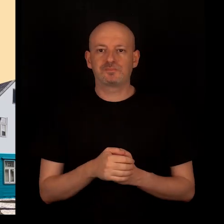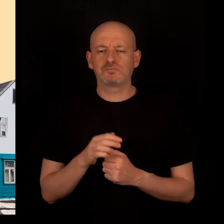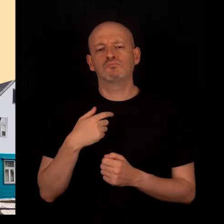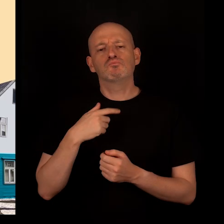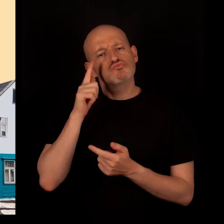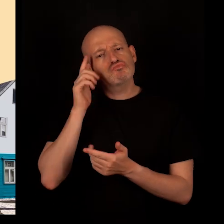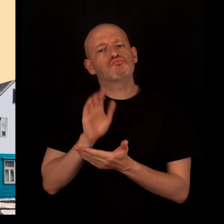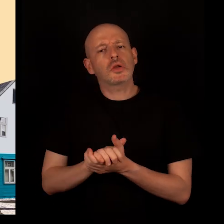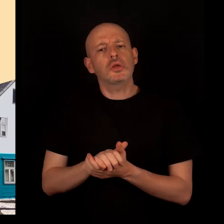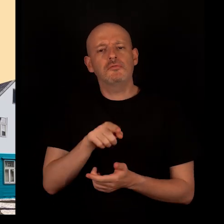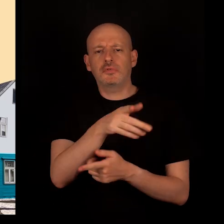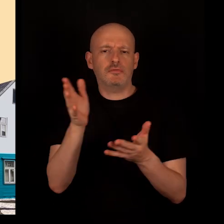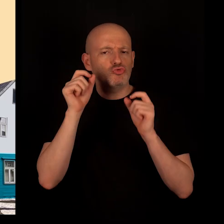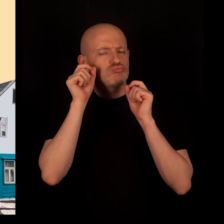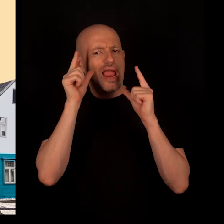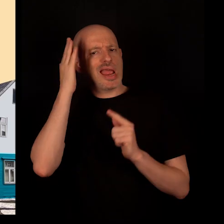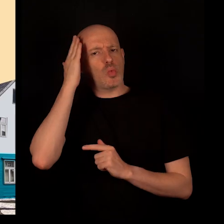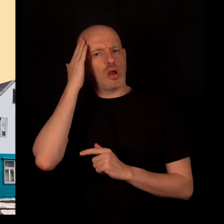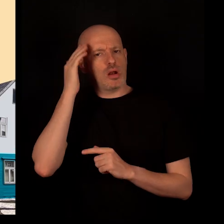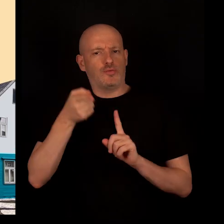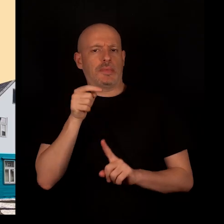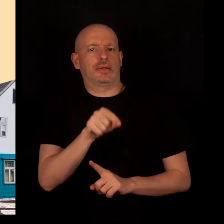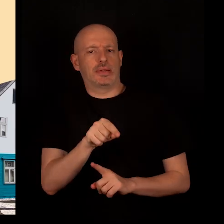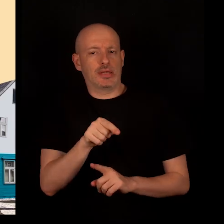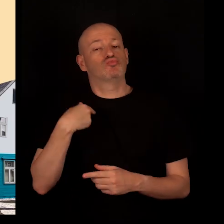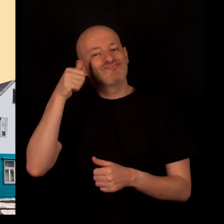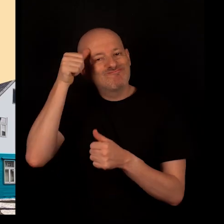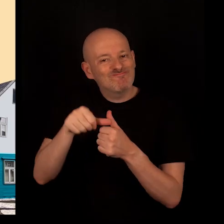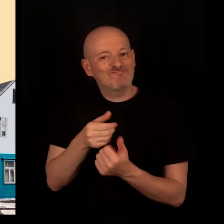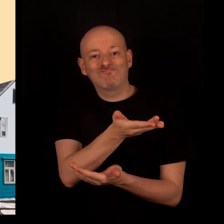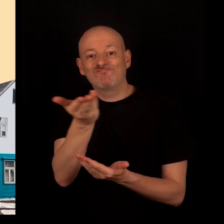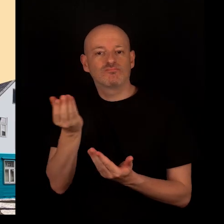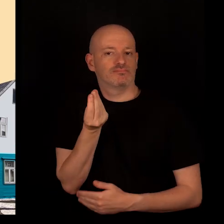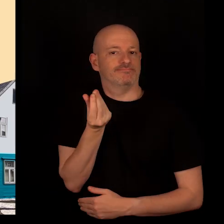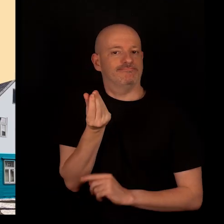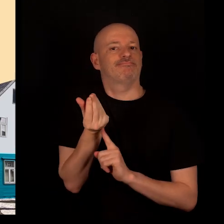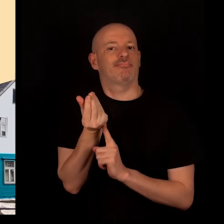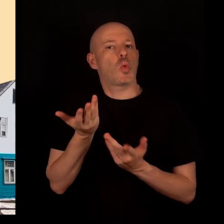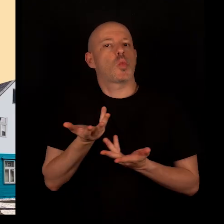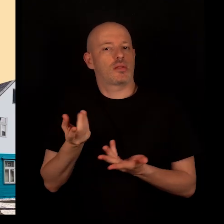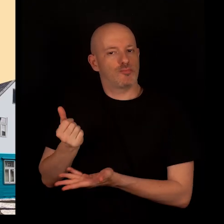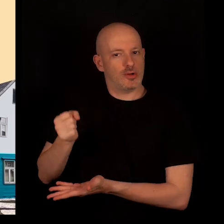I'm sure that you are all already aware of that. I'm just reminding you the amounts.